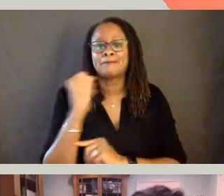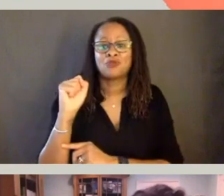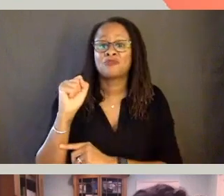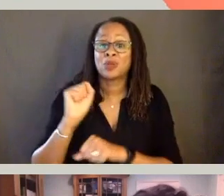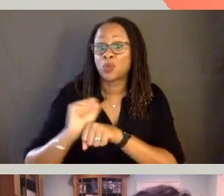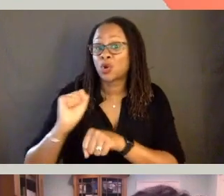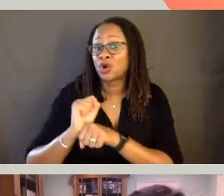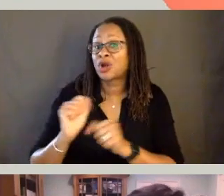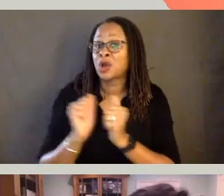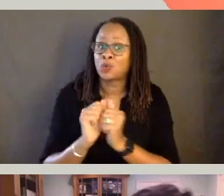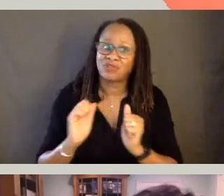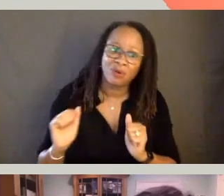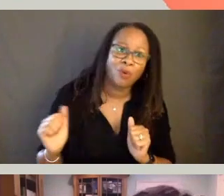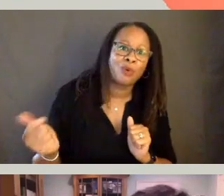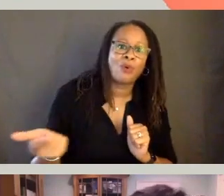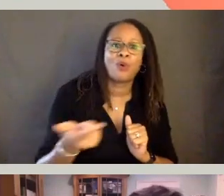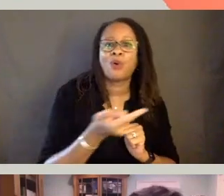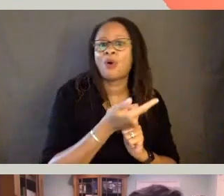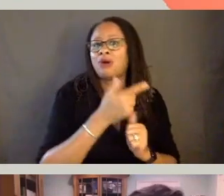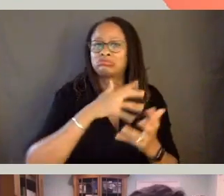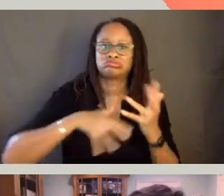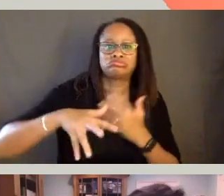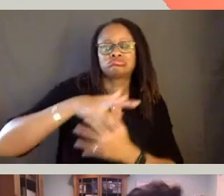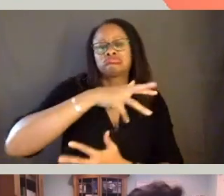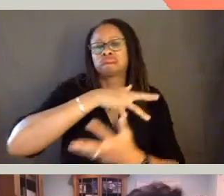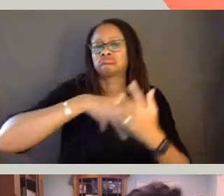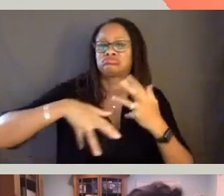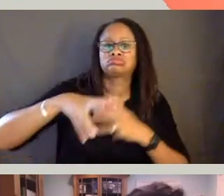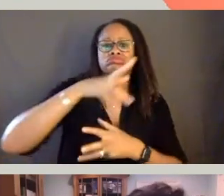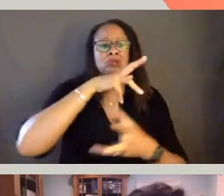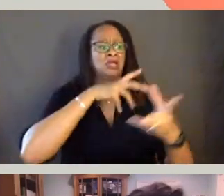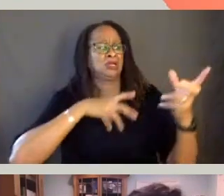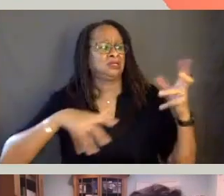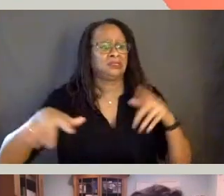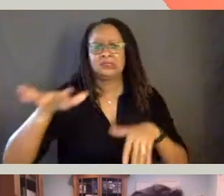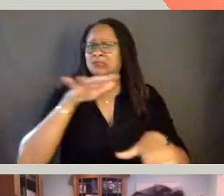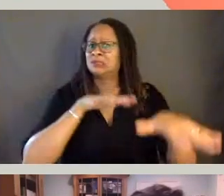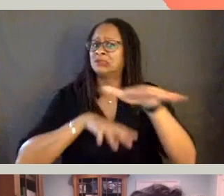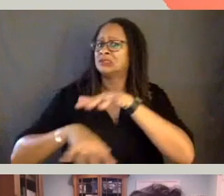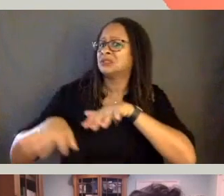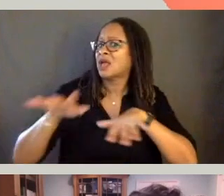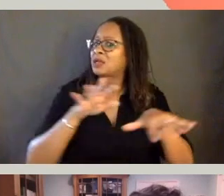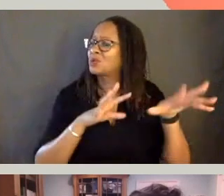with all the swirling whirling of trying to figure out what do we do in this like moment?